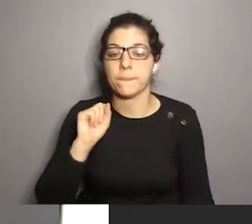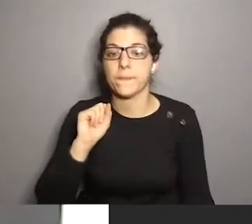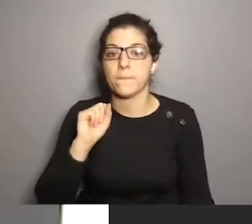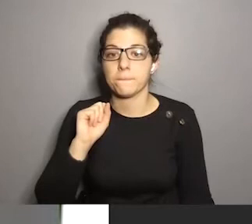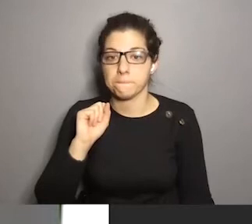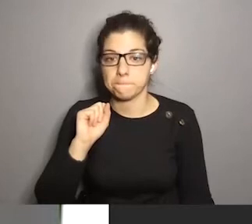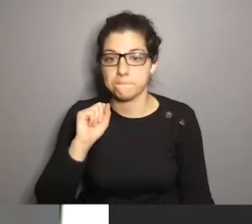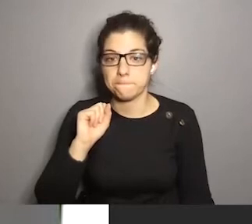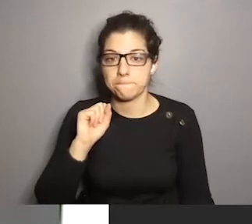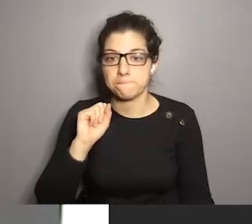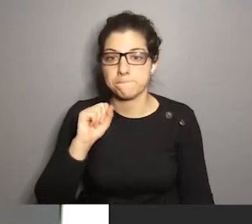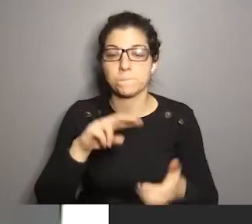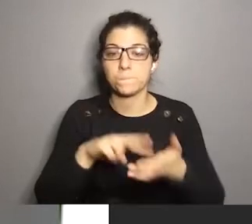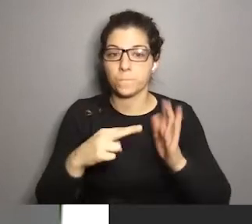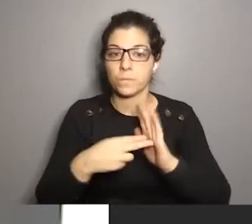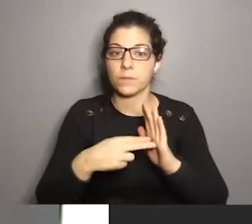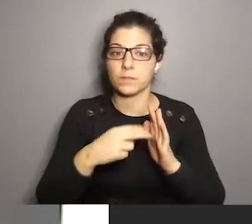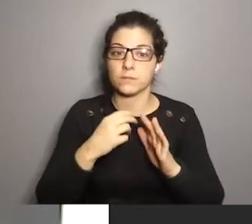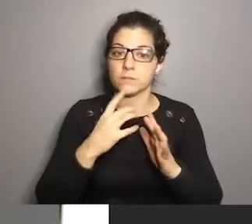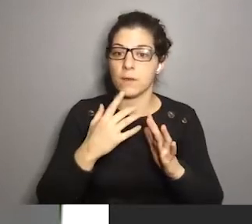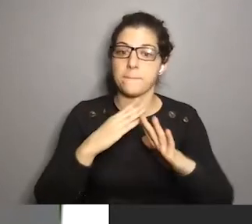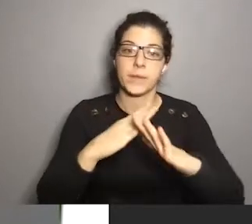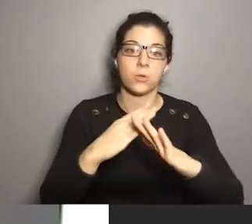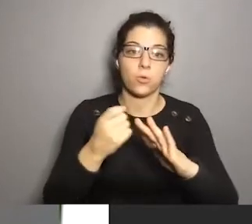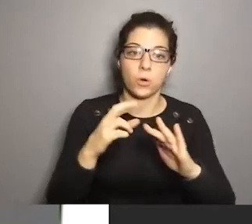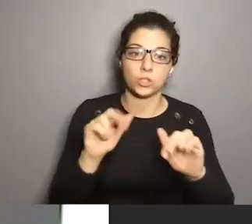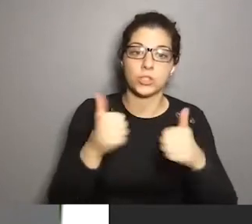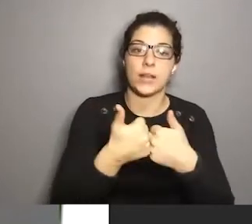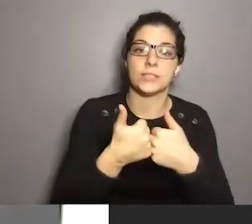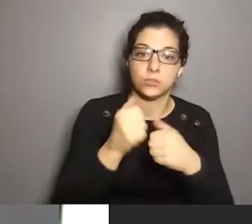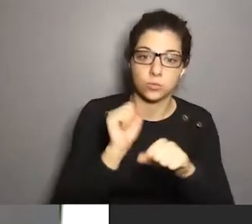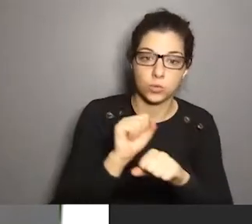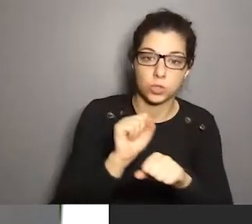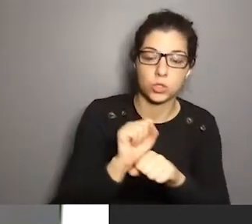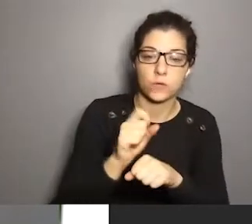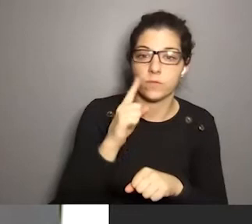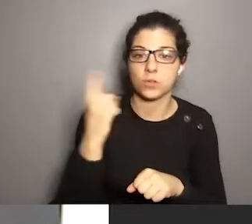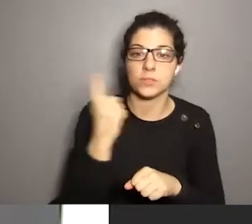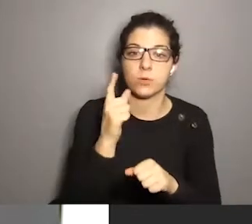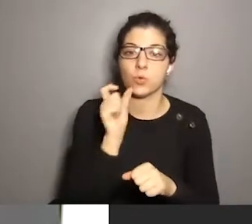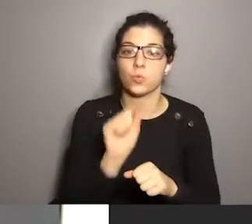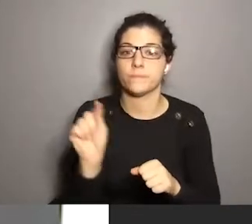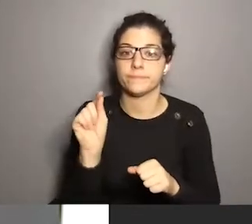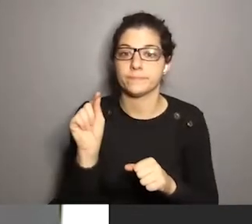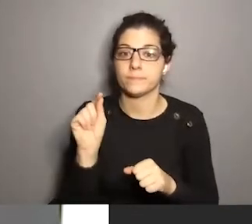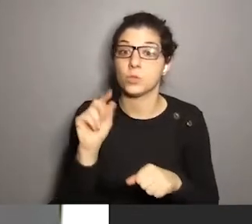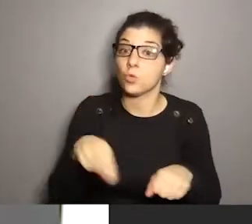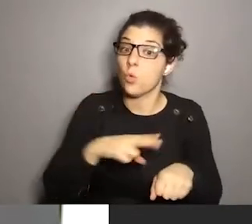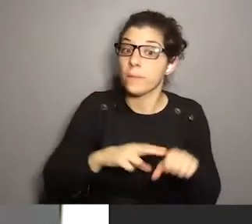And basically what that means is it causes a barrier or a challenge for somebody who normally can just go out and get a job.